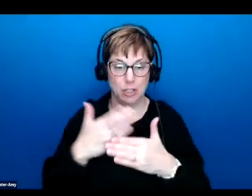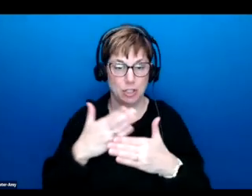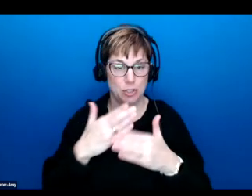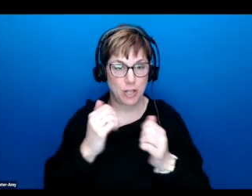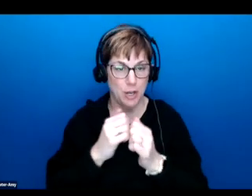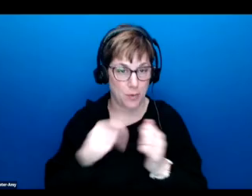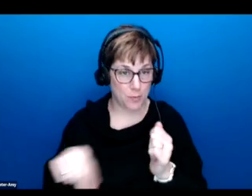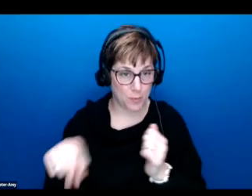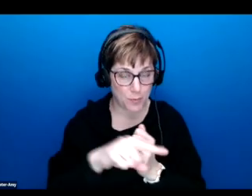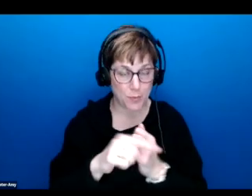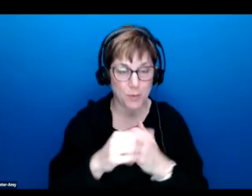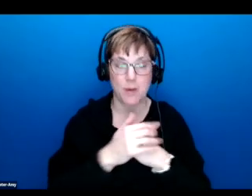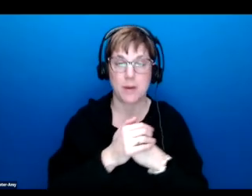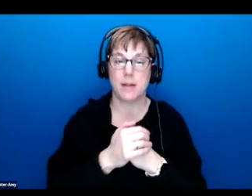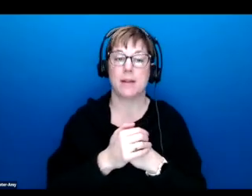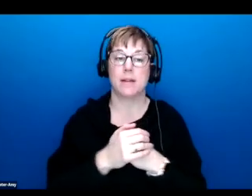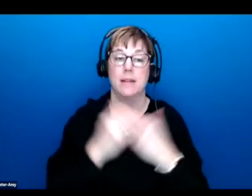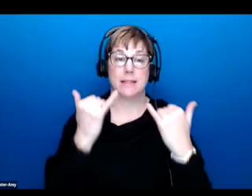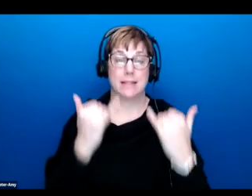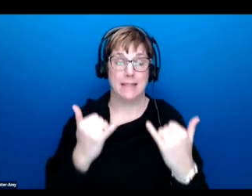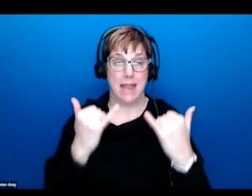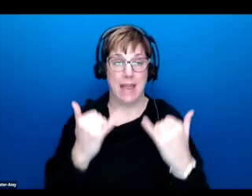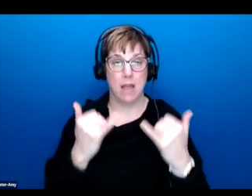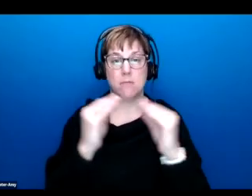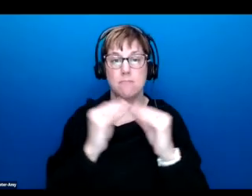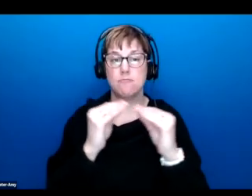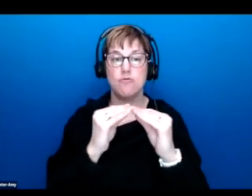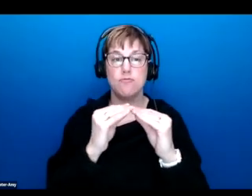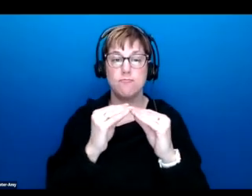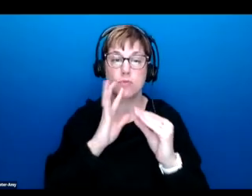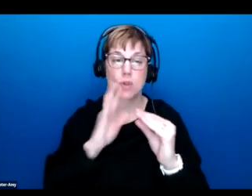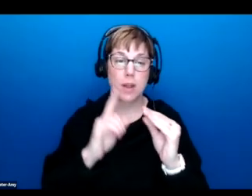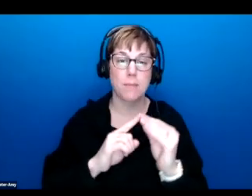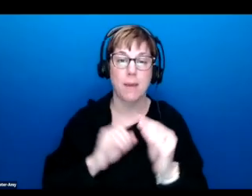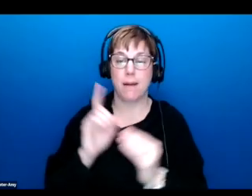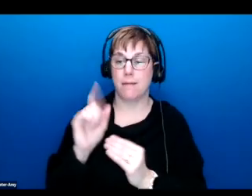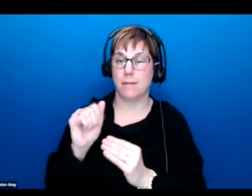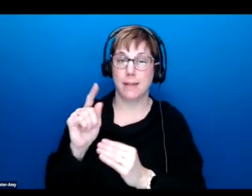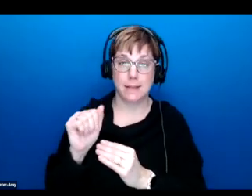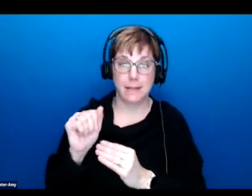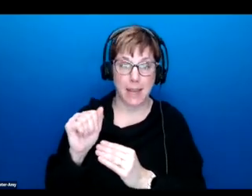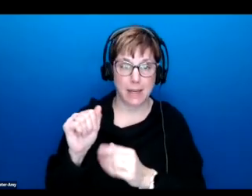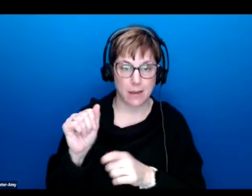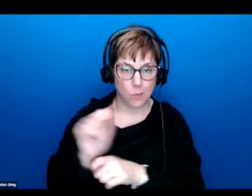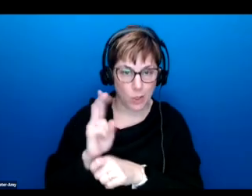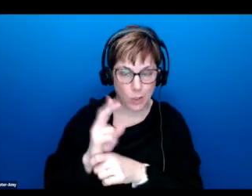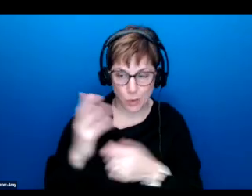I'm going to be talking more about the data that we use and diving into a demo.